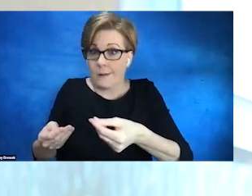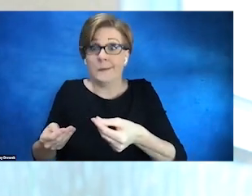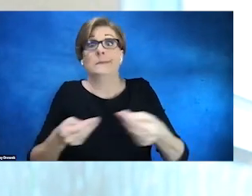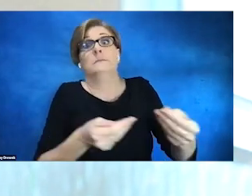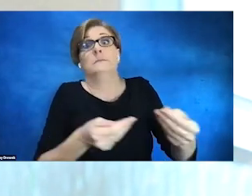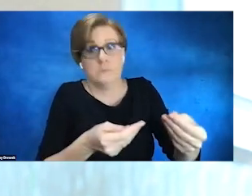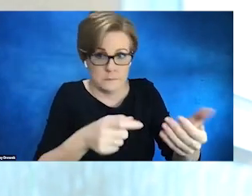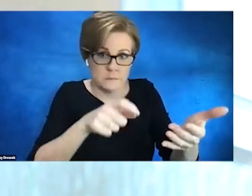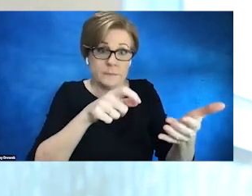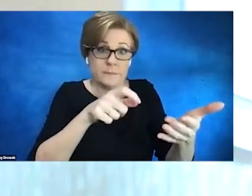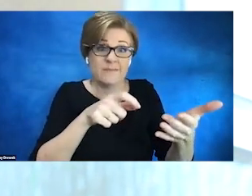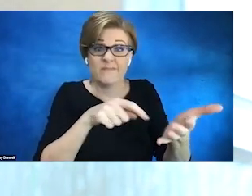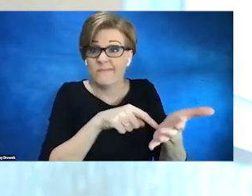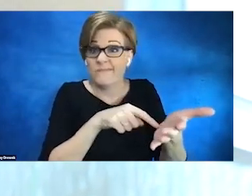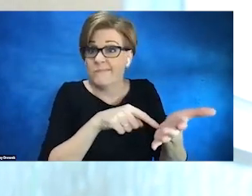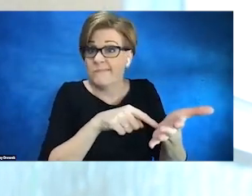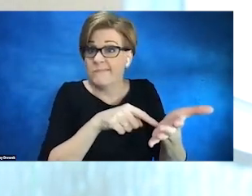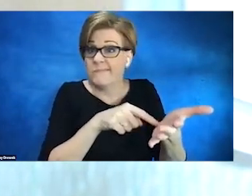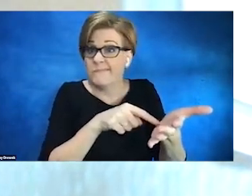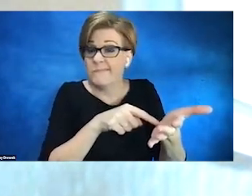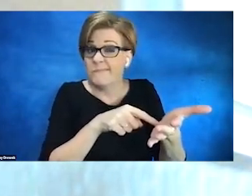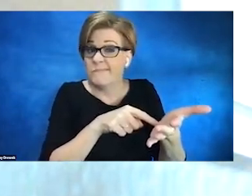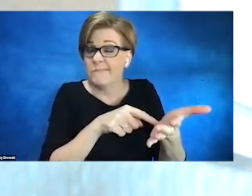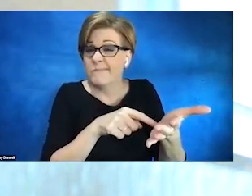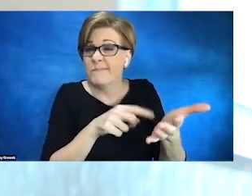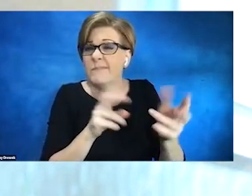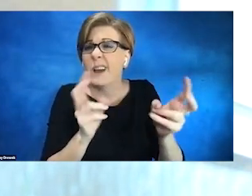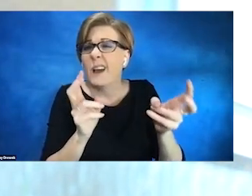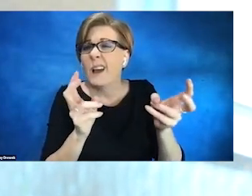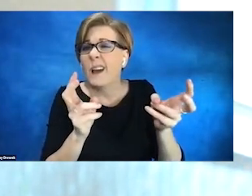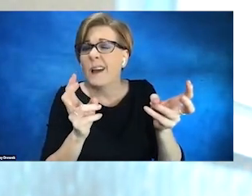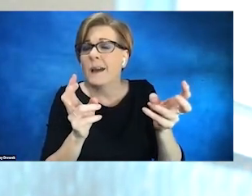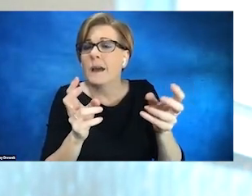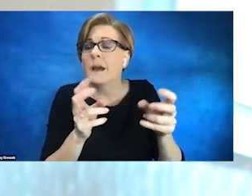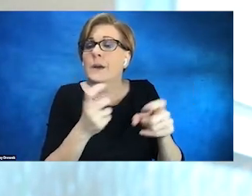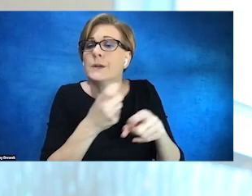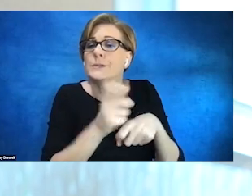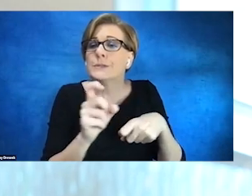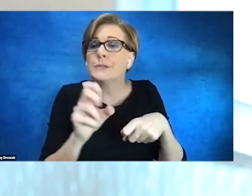them so that they can then make a choice on whether to spoil this ballot check in again